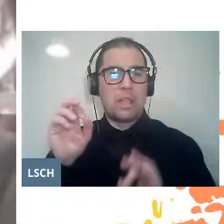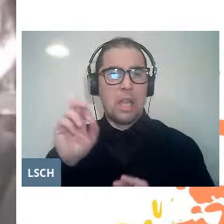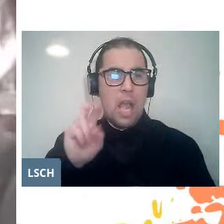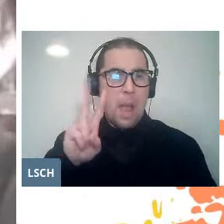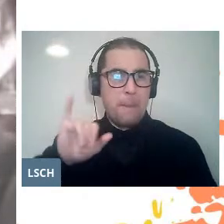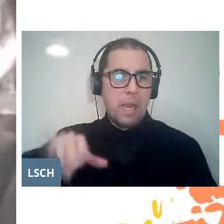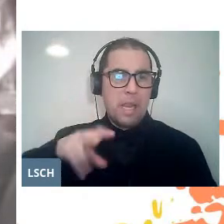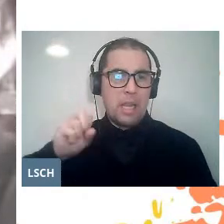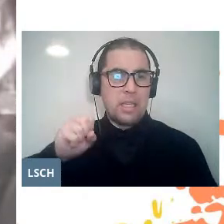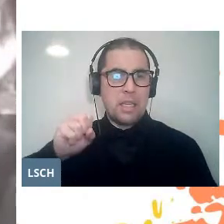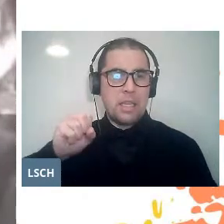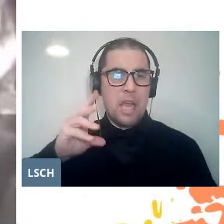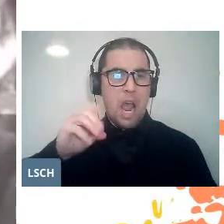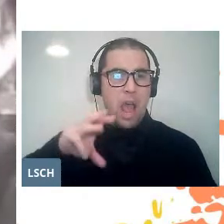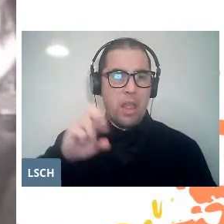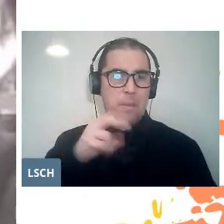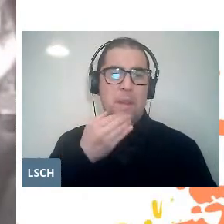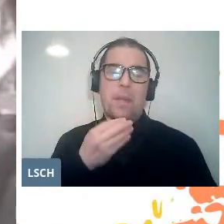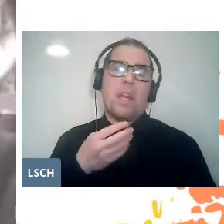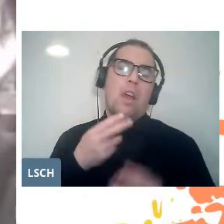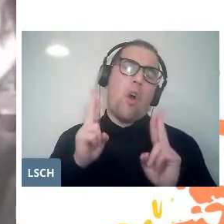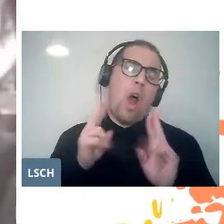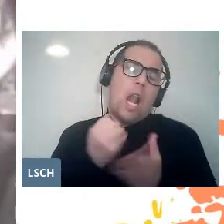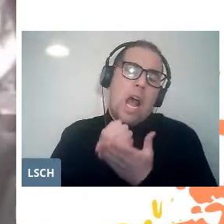and I hope I have cooperated in the understanding regarding